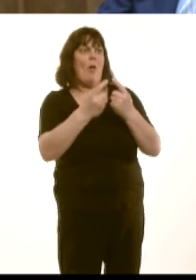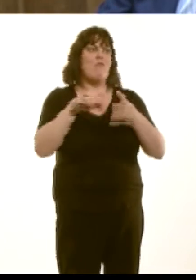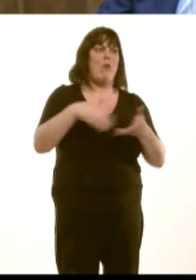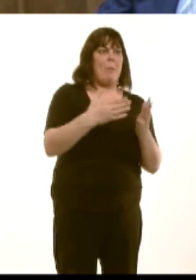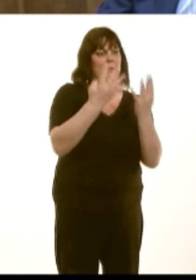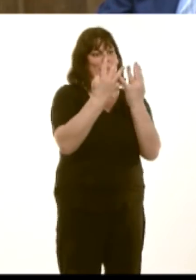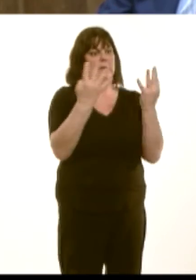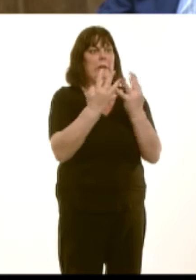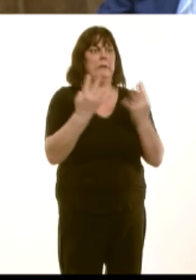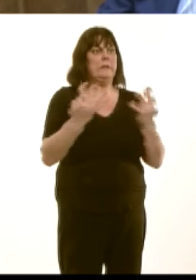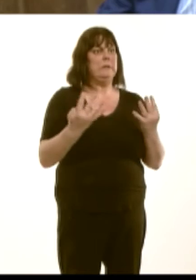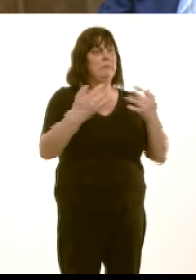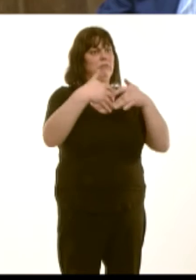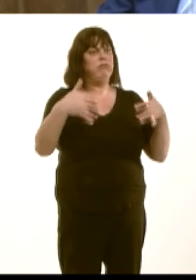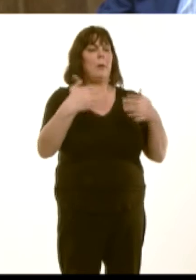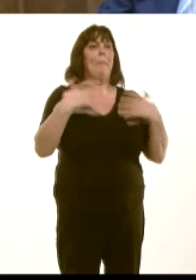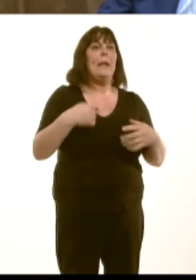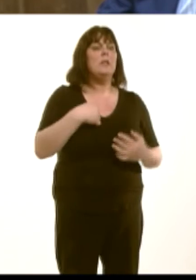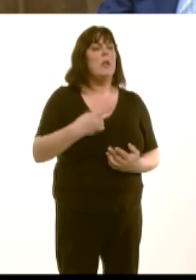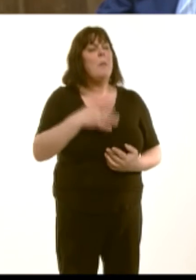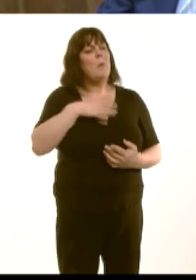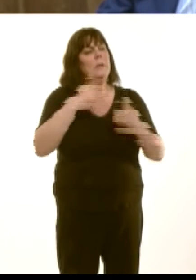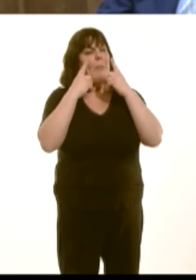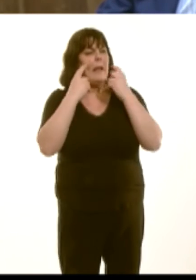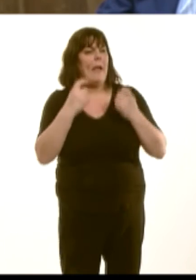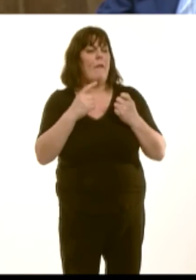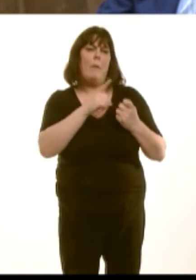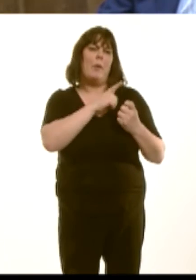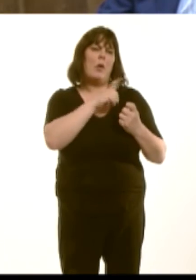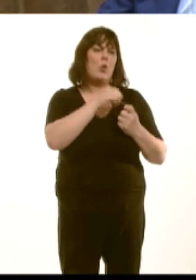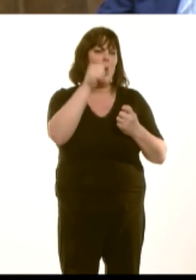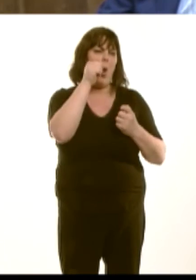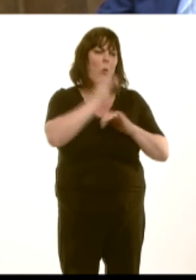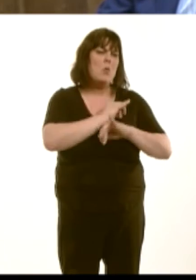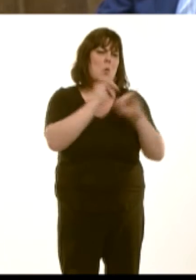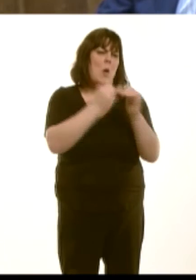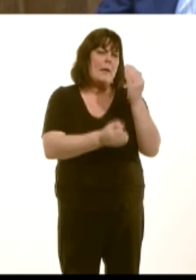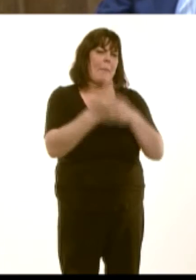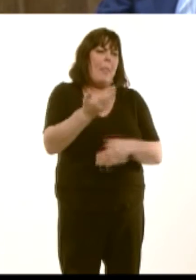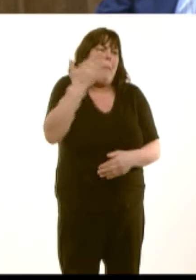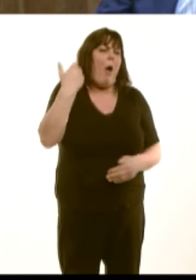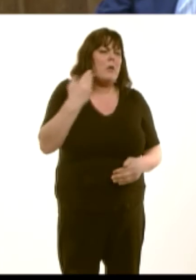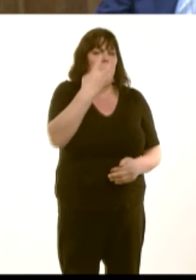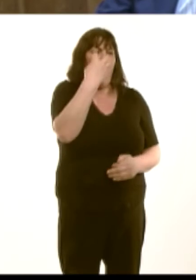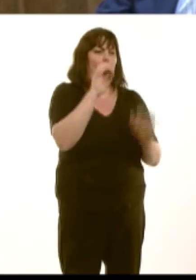this is the sort of thing that should be proceeded with very carefully, given, of course, the difficult history that we have had with some of the old stadia that existed in the past.